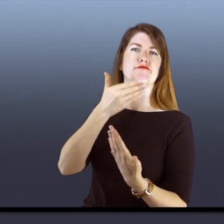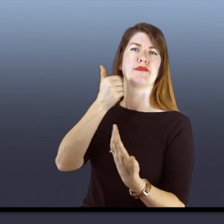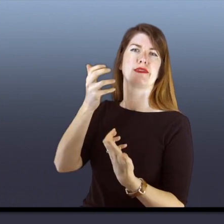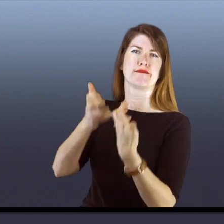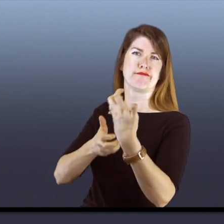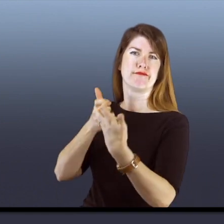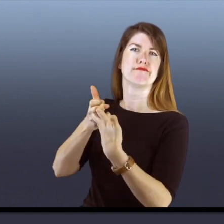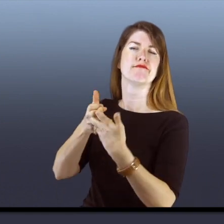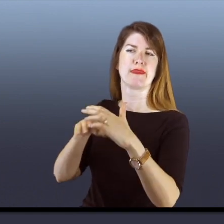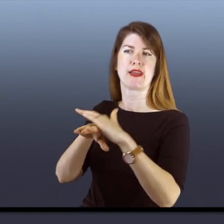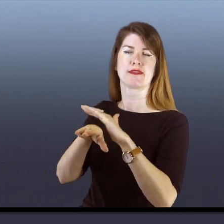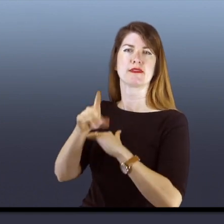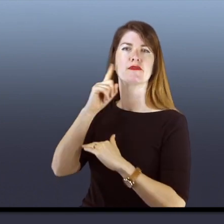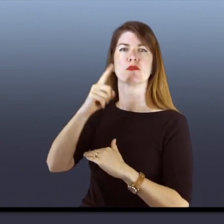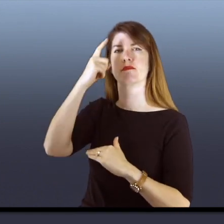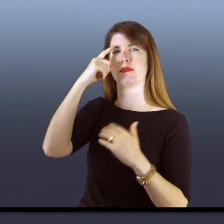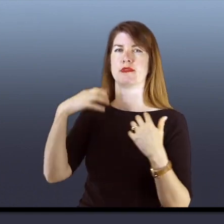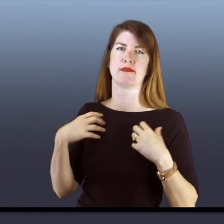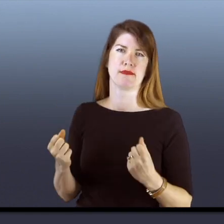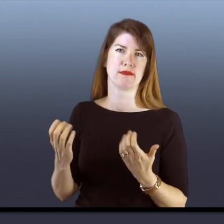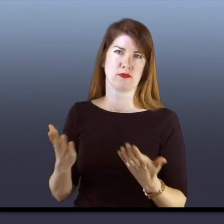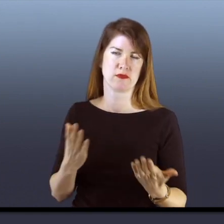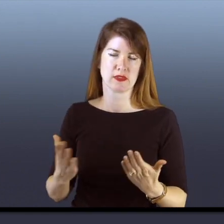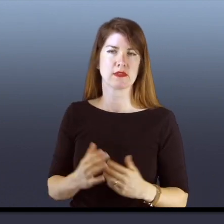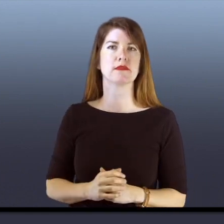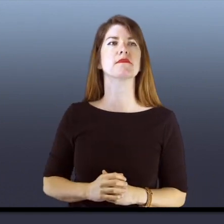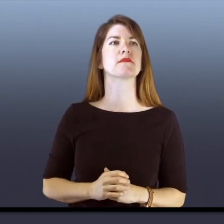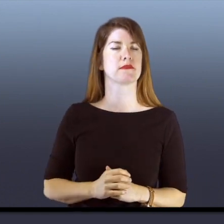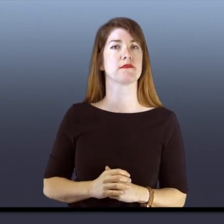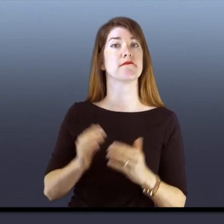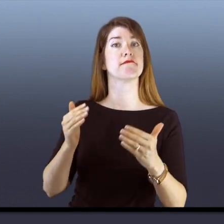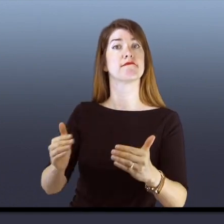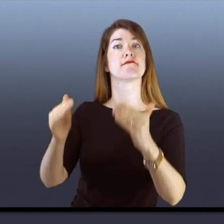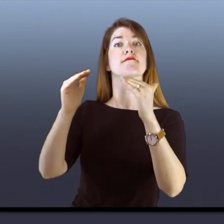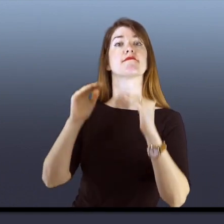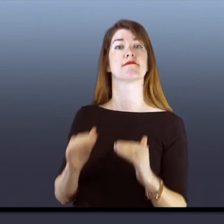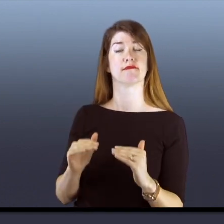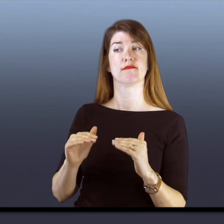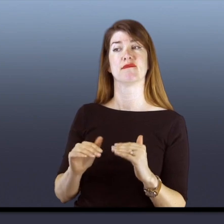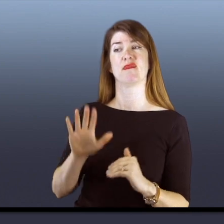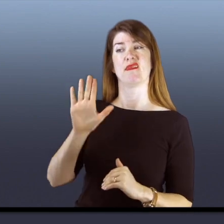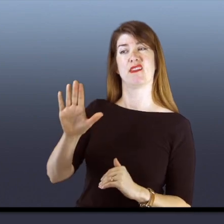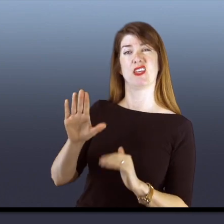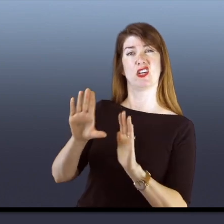In addition to that their childhood background is also very important. You should ask a lot of questions.